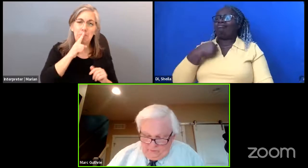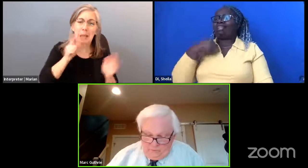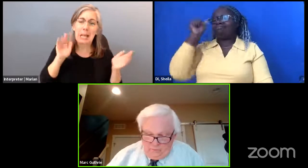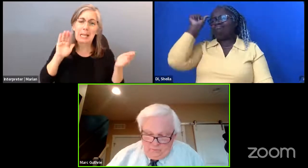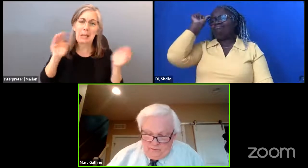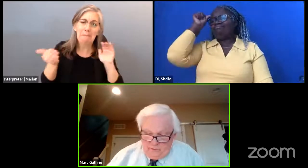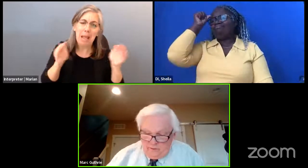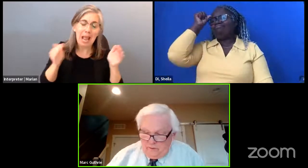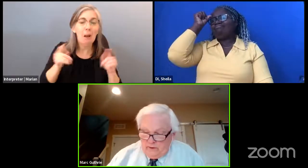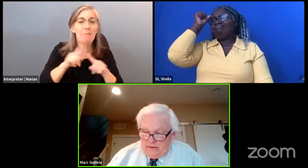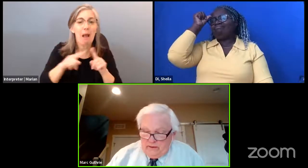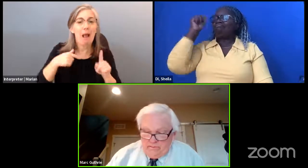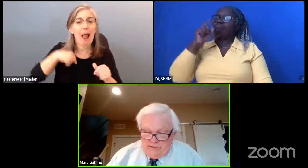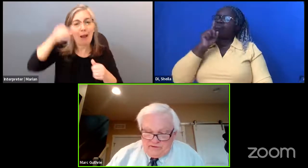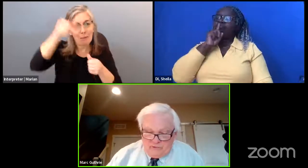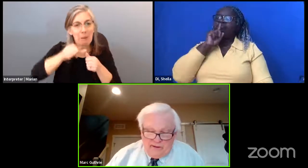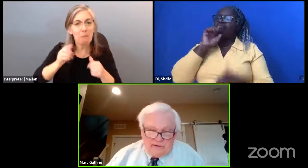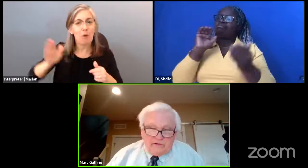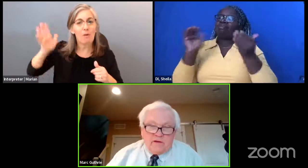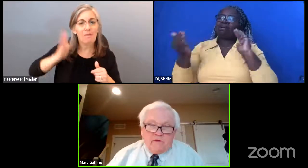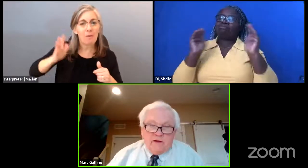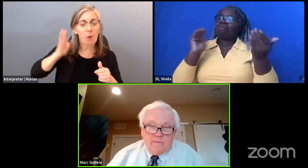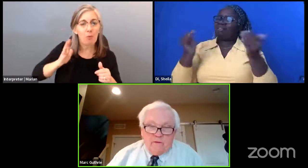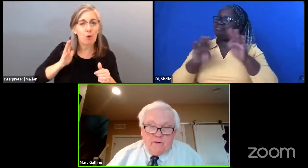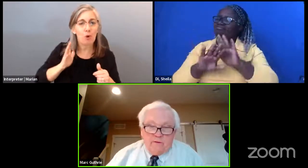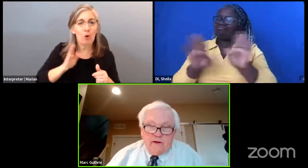former Board member who passed away in September.